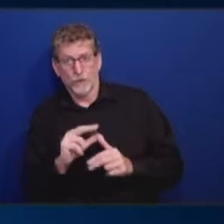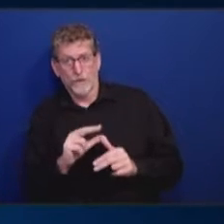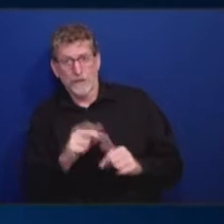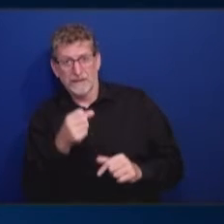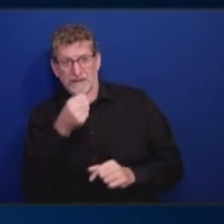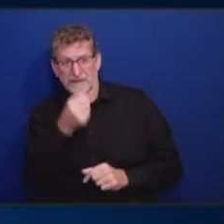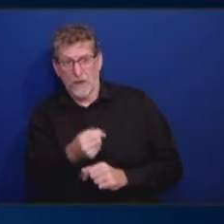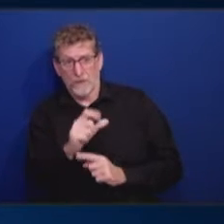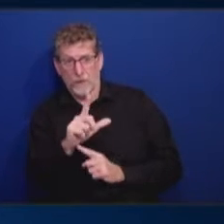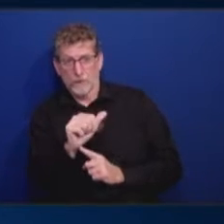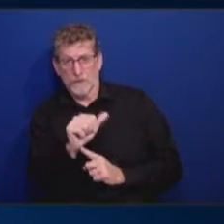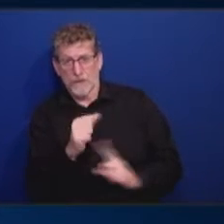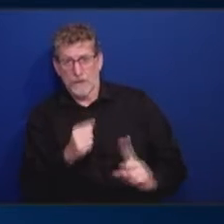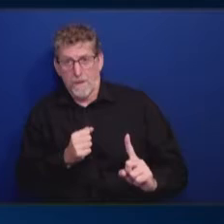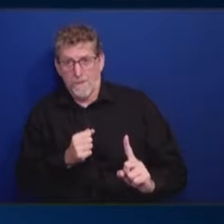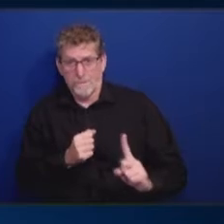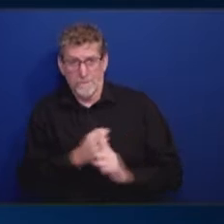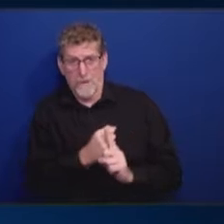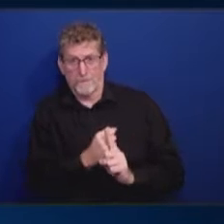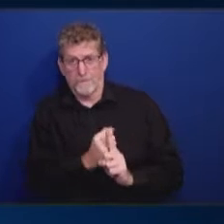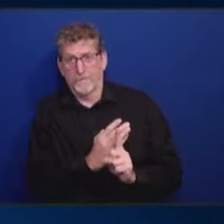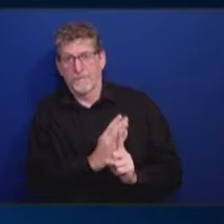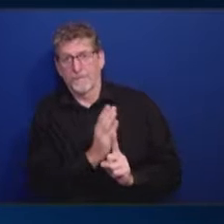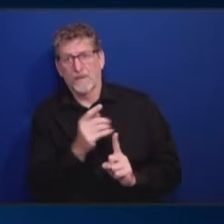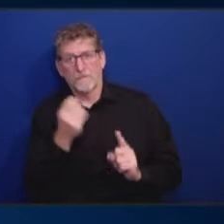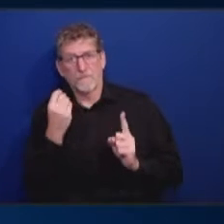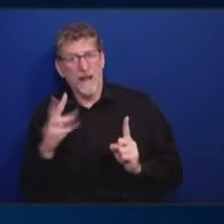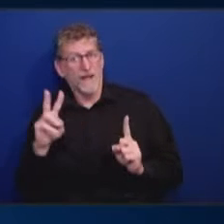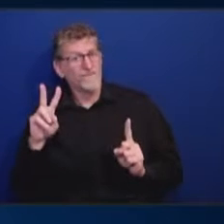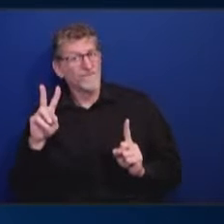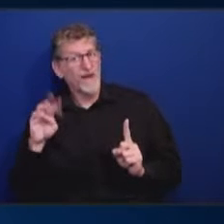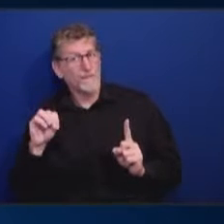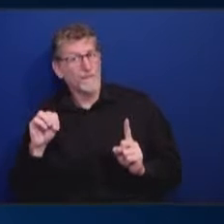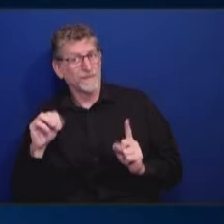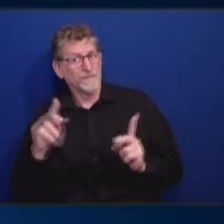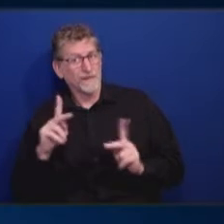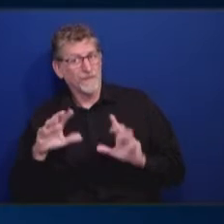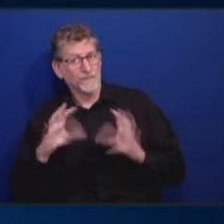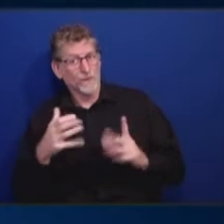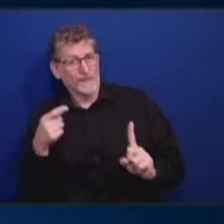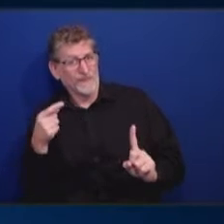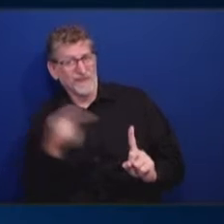many people of Vietnamese origin, who are commercial fishermen, and there was devastating